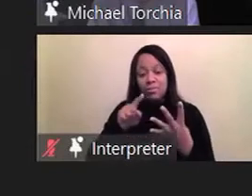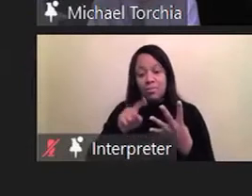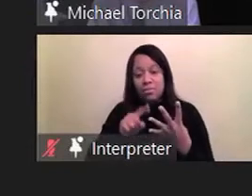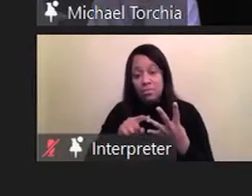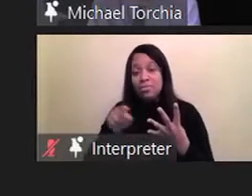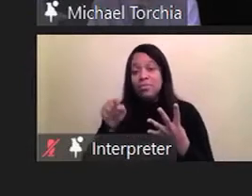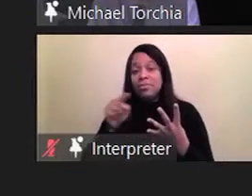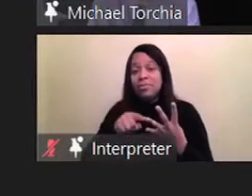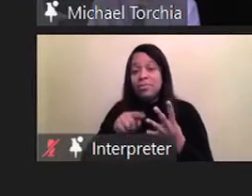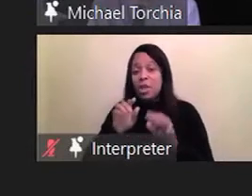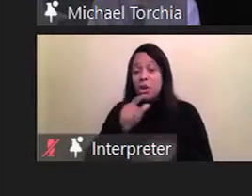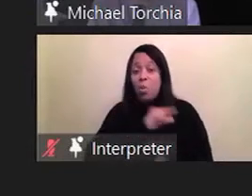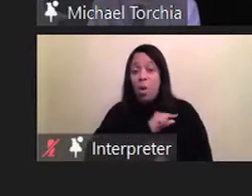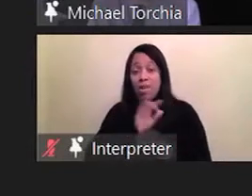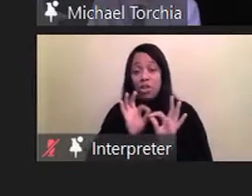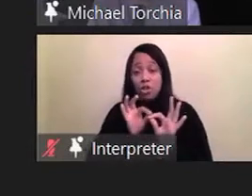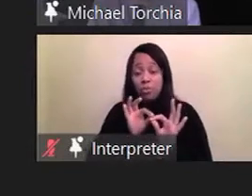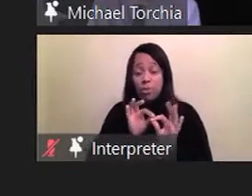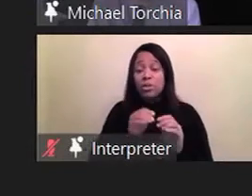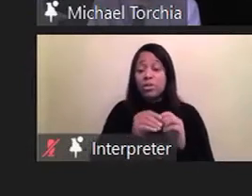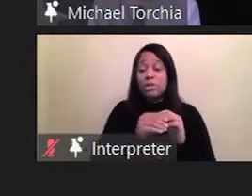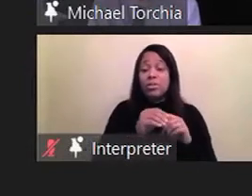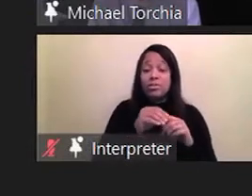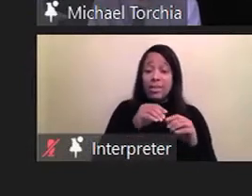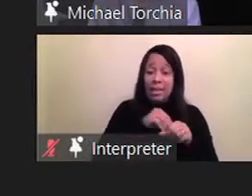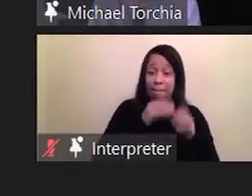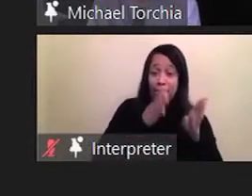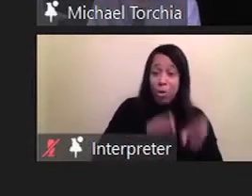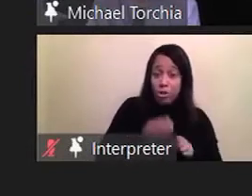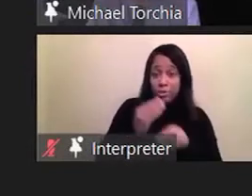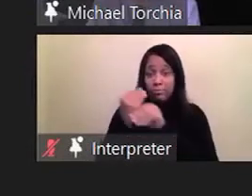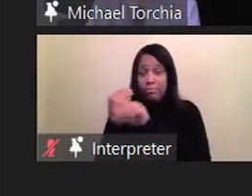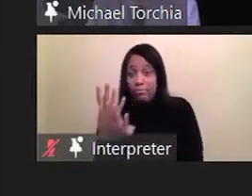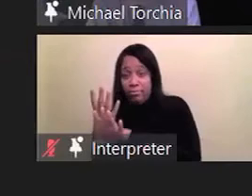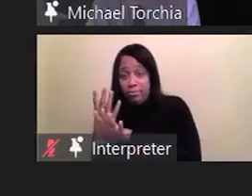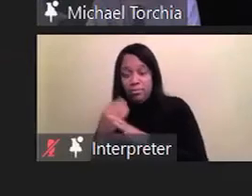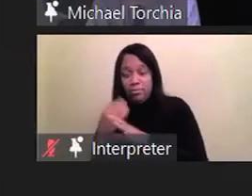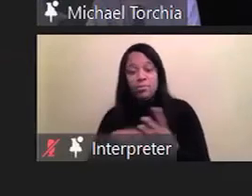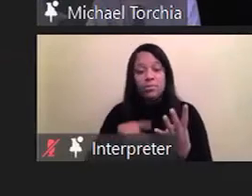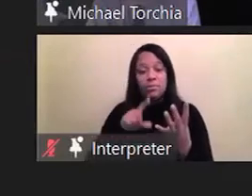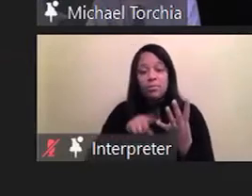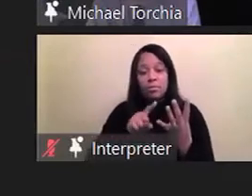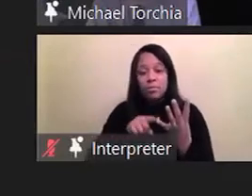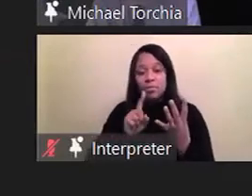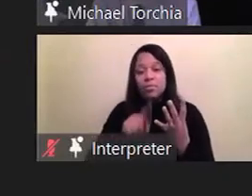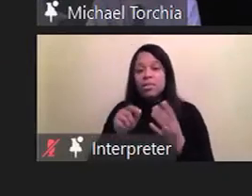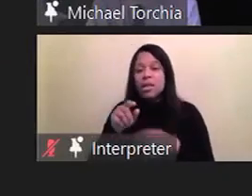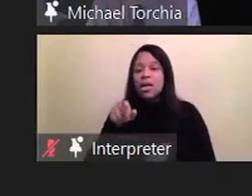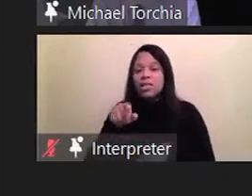and remote. And the fourth is dedicated services for the blind, the visually impaired.